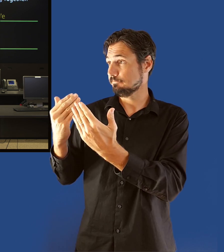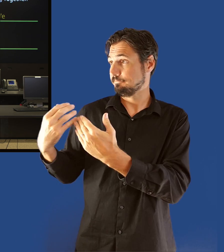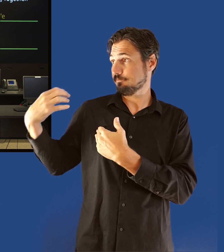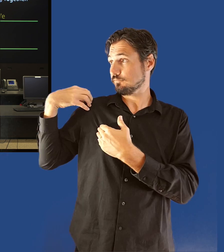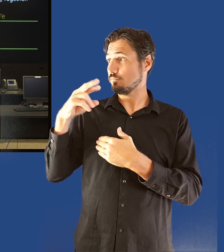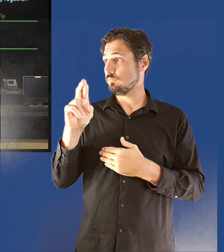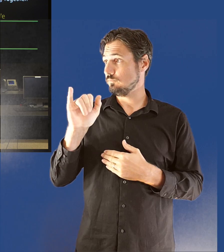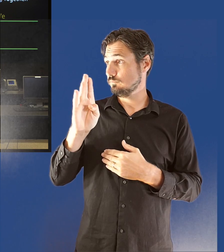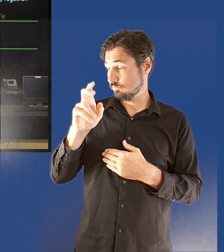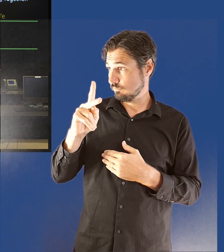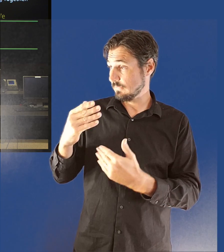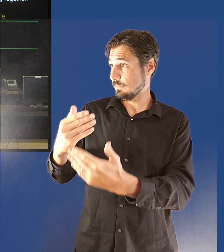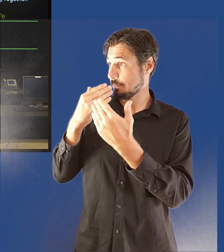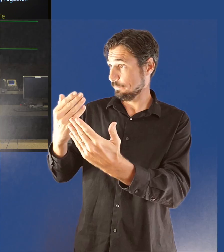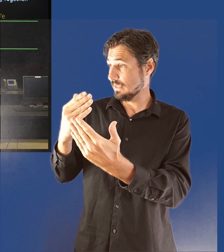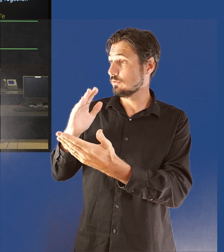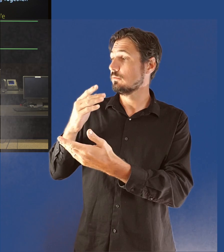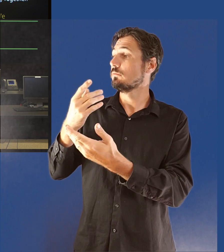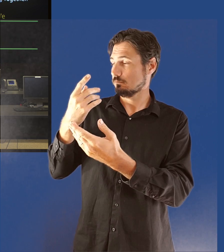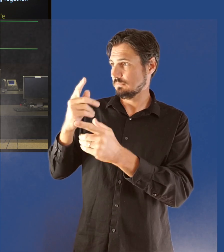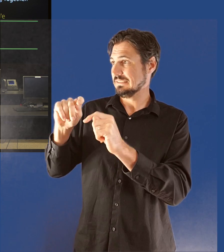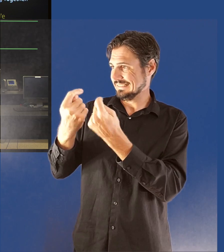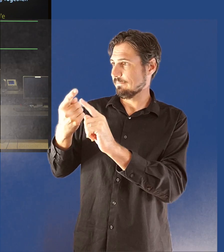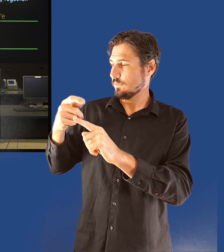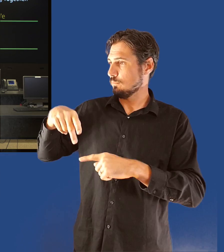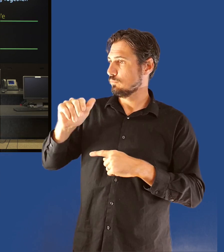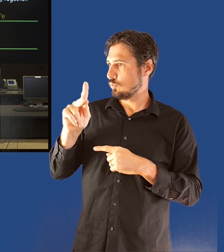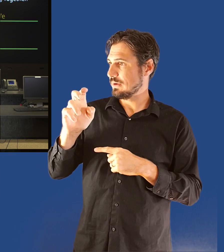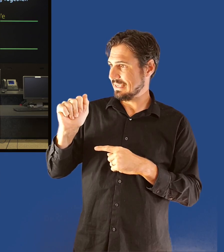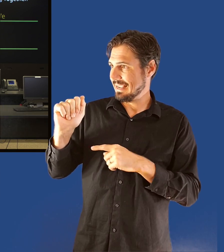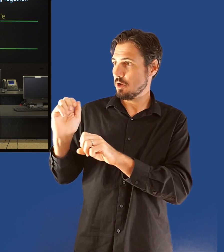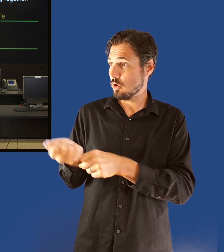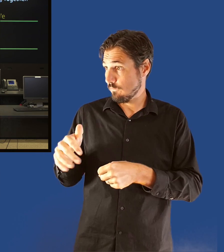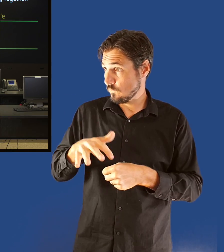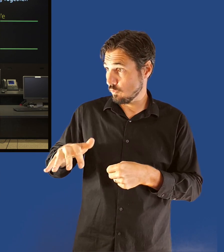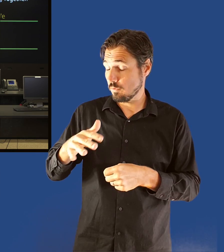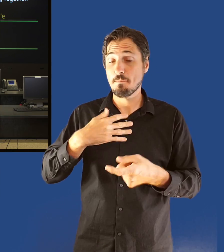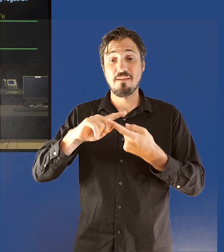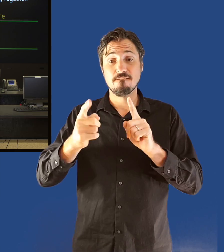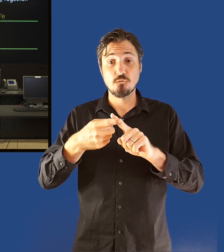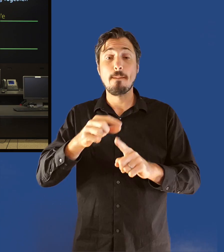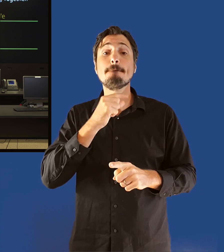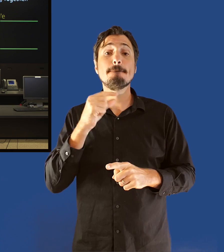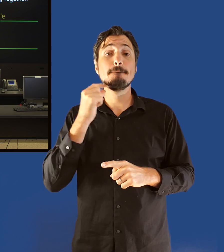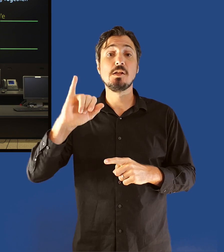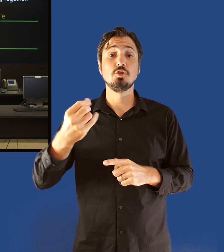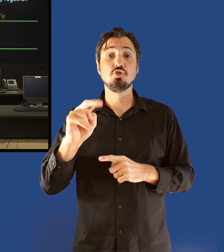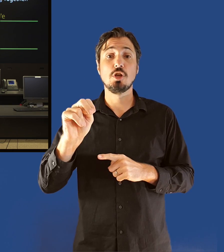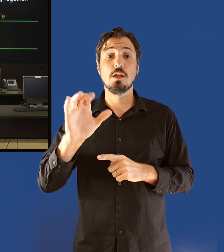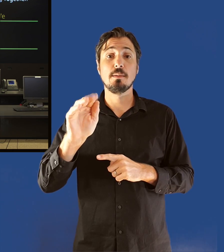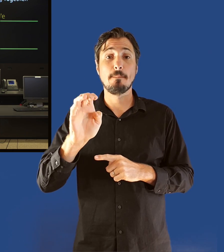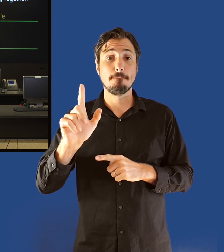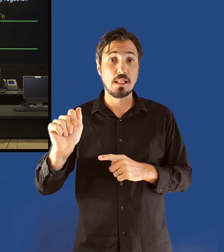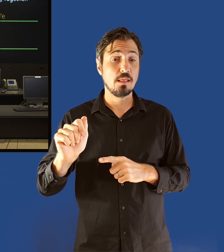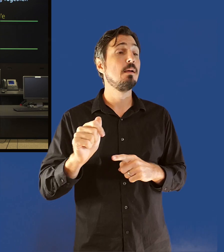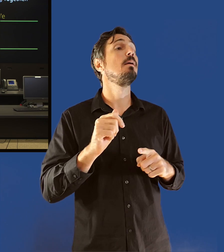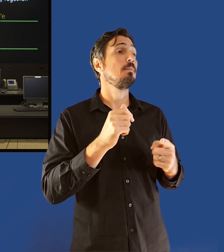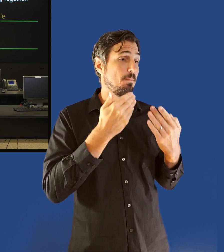Mahalo, Chief Raybuck! And thank you to the team at Puakea Golf Course, to my good friend Pastor Jon Cabello, and to all of our police officers and first responders out there